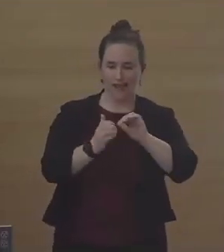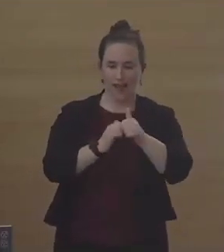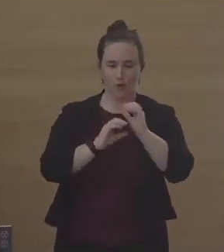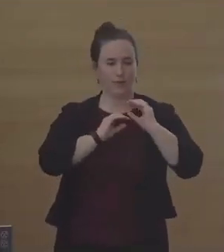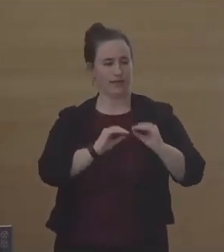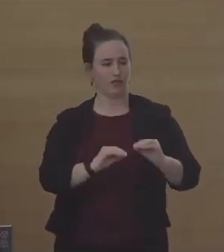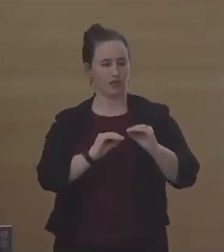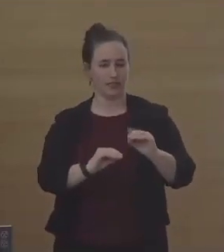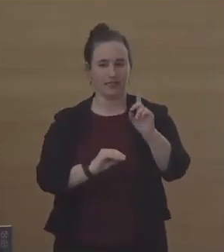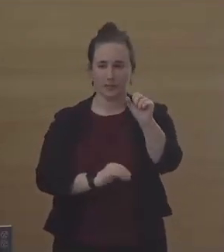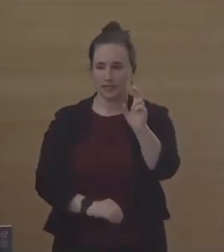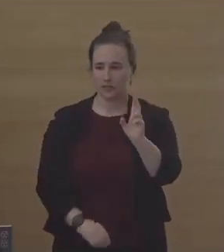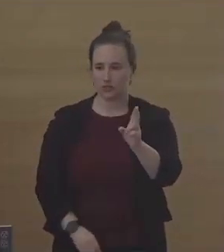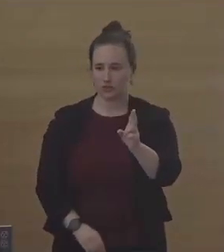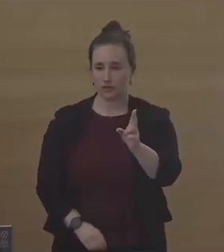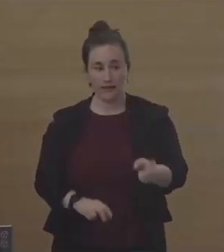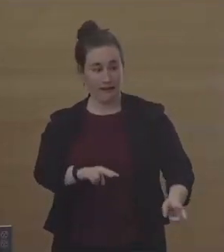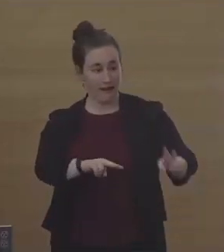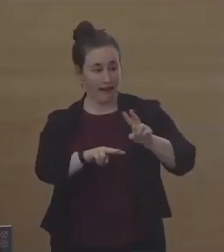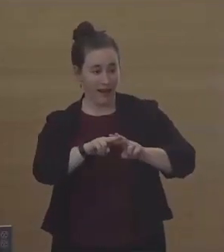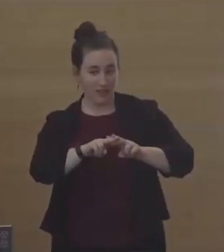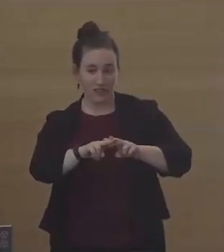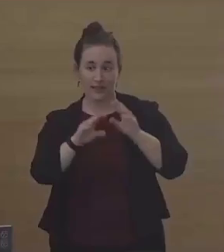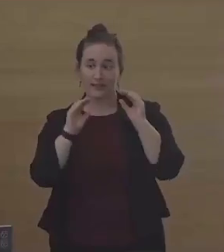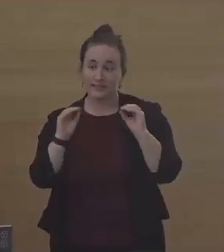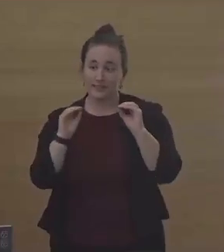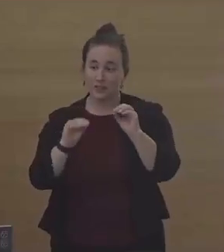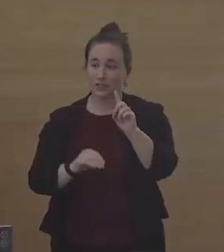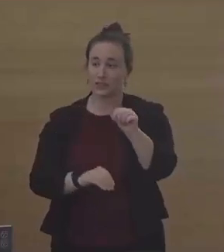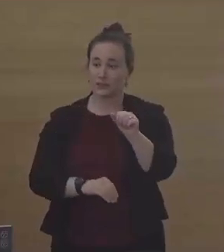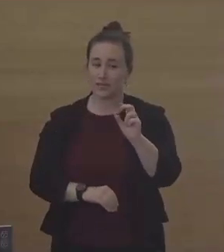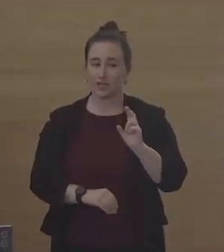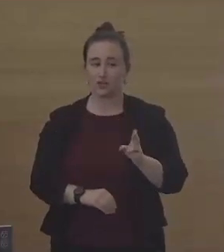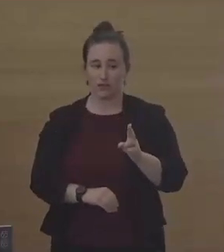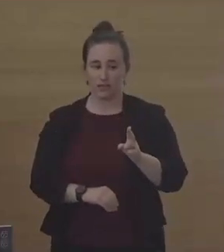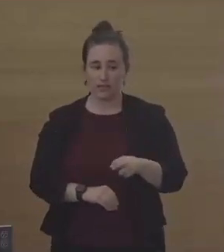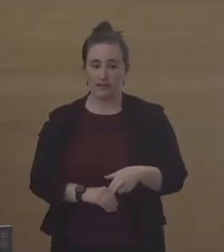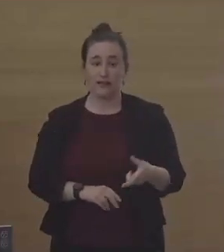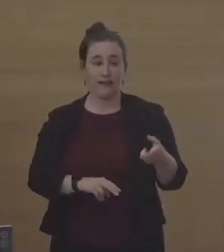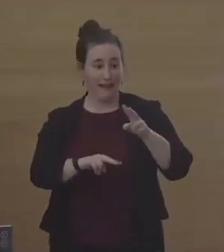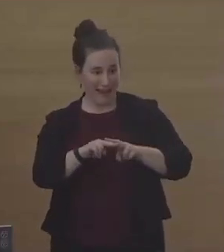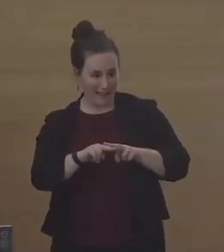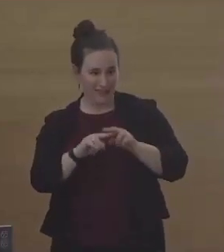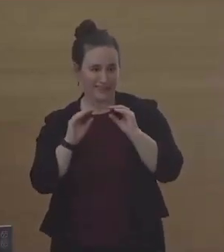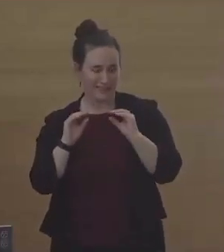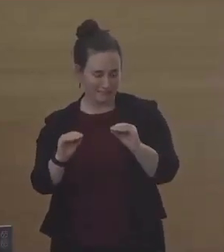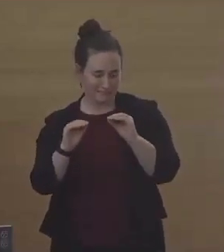#TeachDisabilityHistory, #TeachDisabilityHistory.